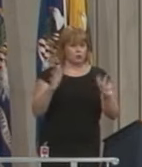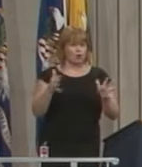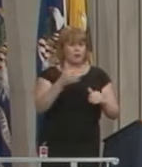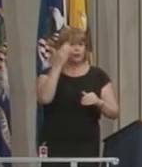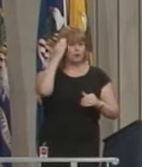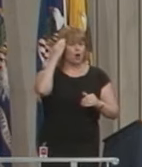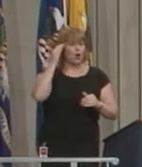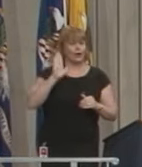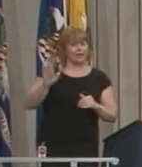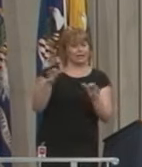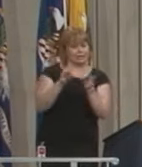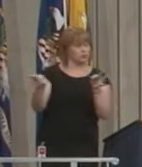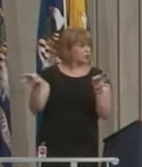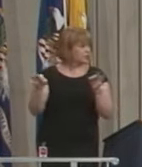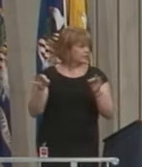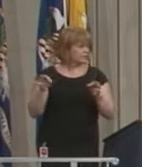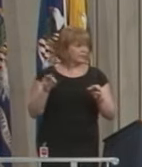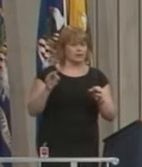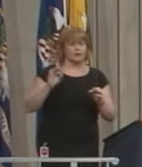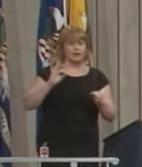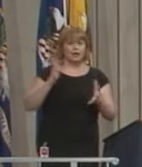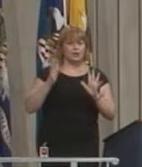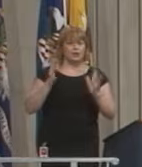"SOMETHING OF A WASHINGTON ANTIQUITY."